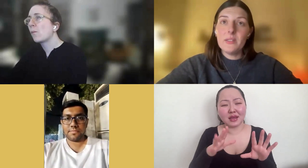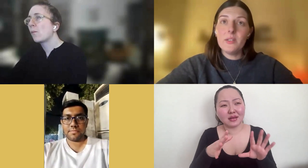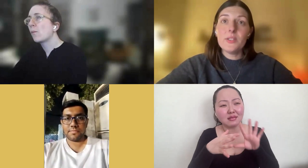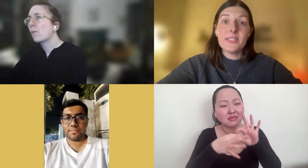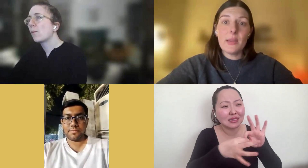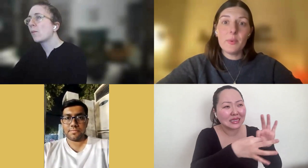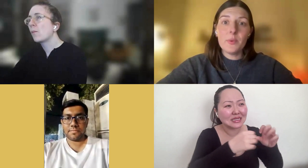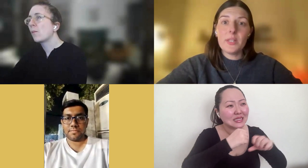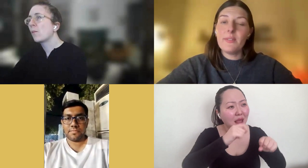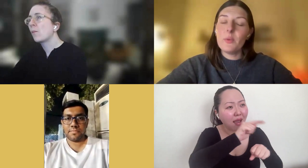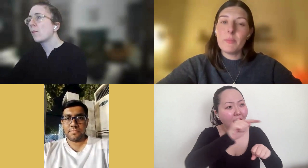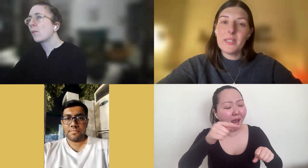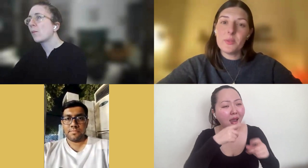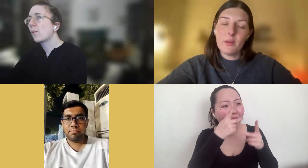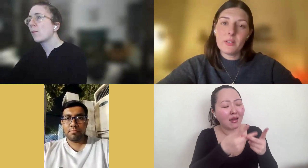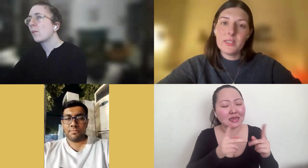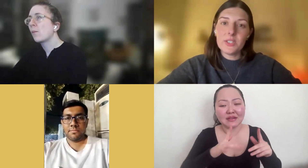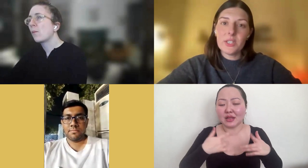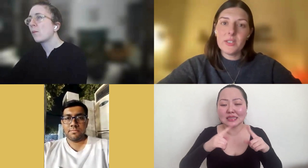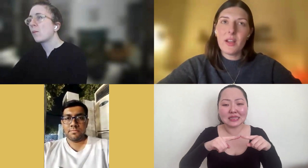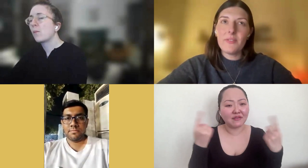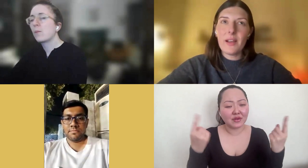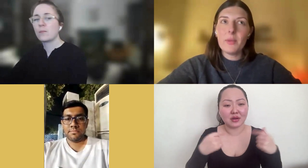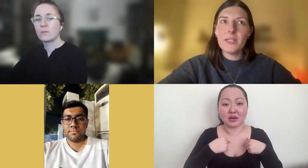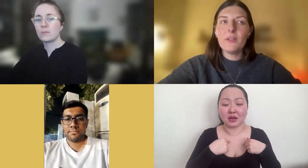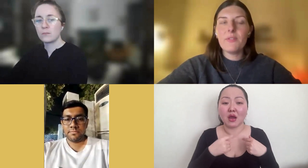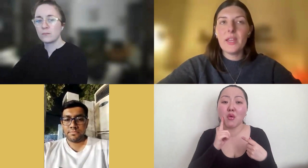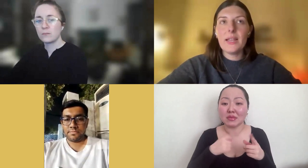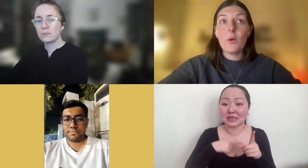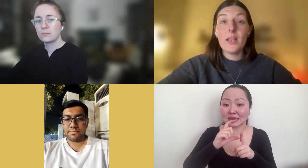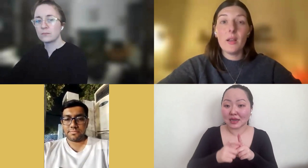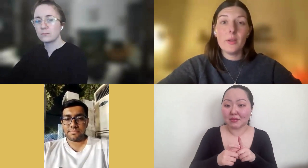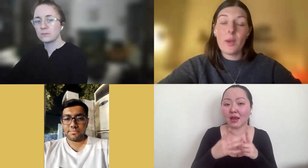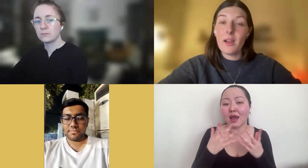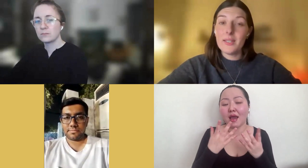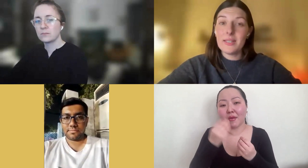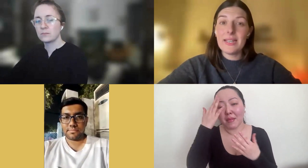a woman who is disabled, living with a mental health condition, I found myself feeling low,